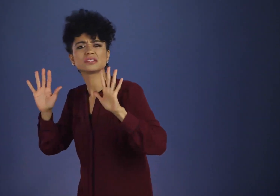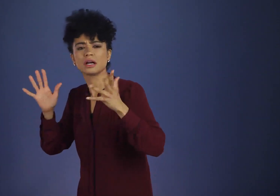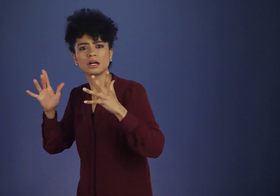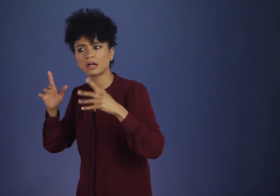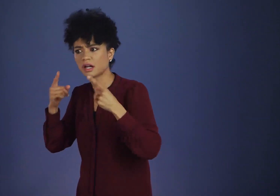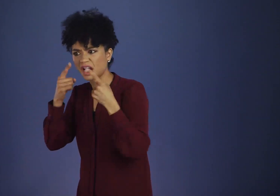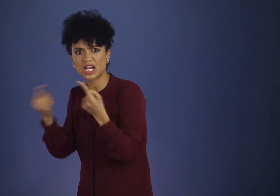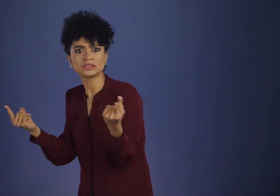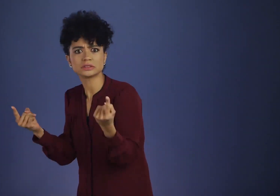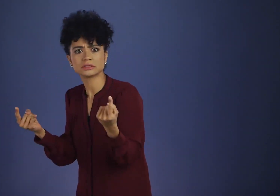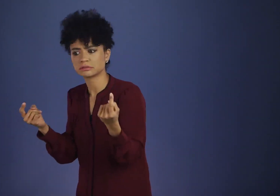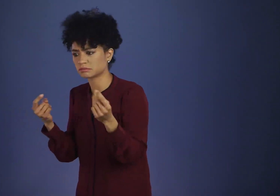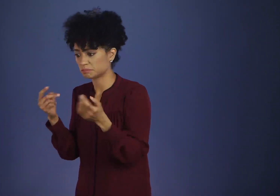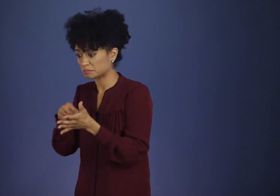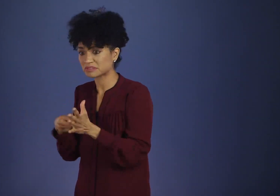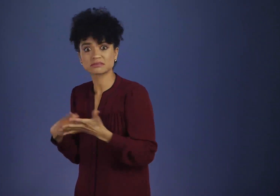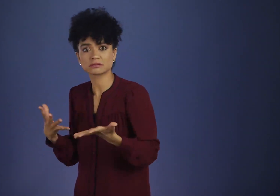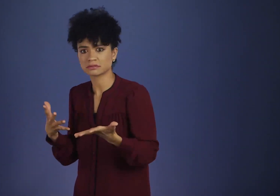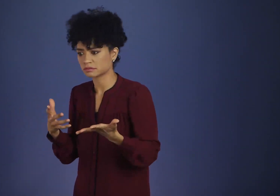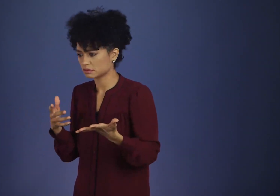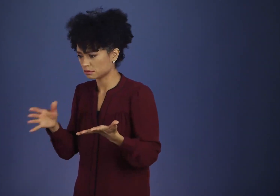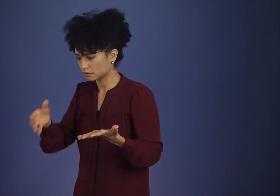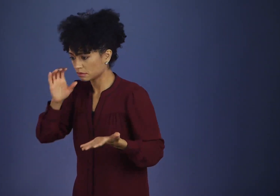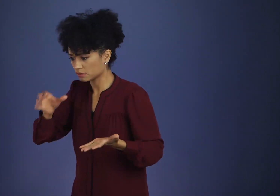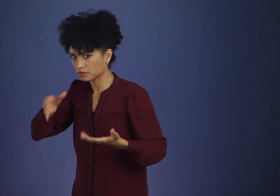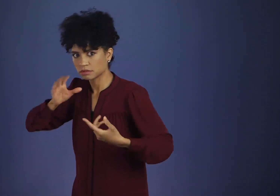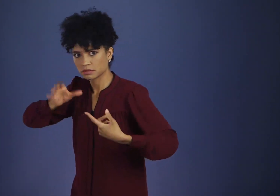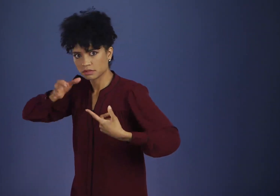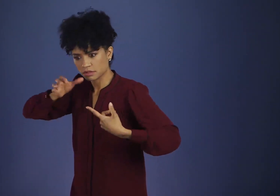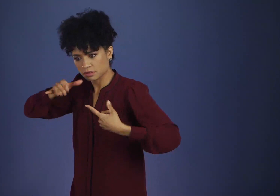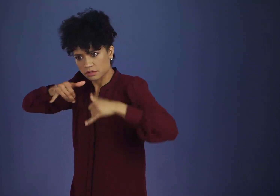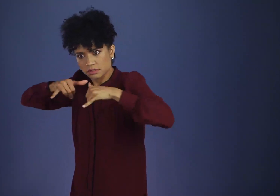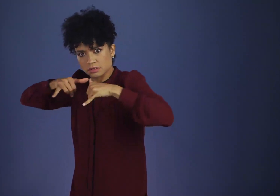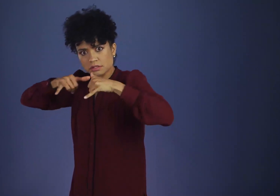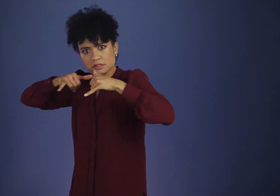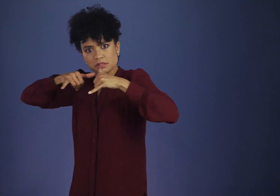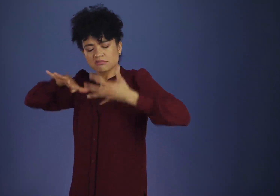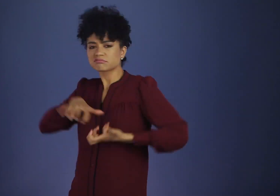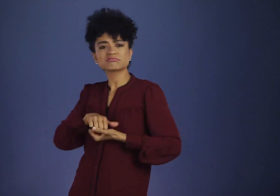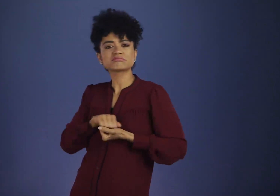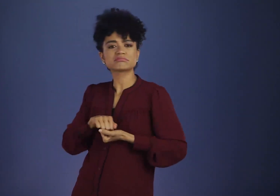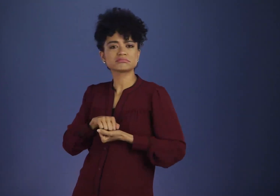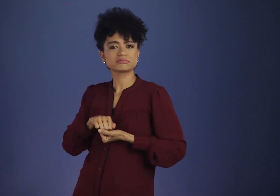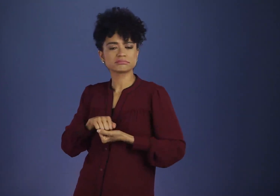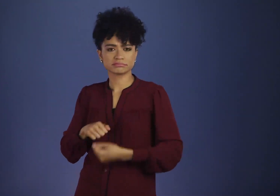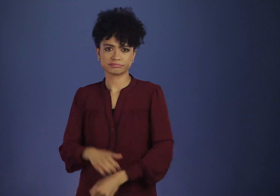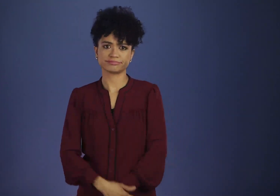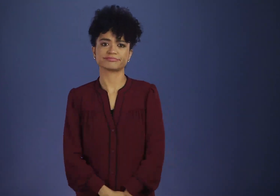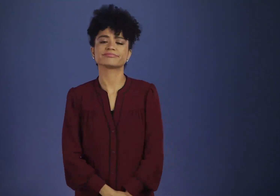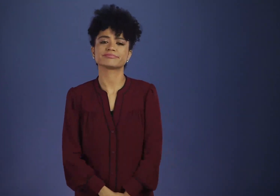and then by an allergy of the body that insured we would ultimately destroy ourselves in the process.